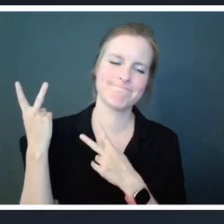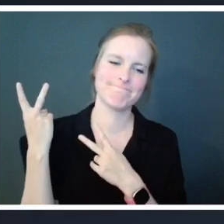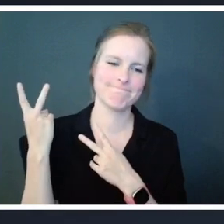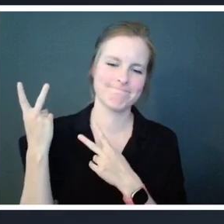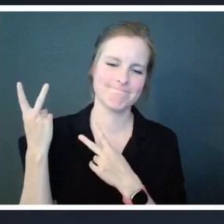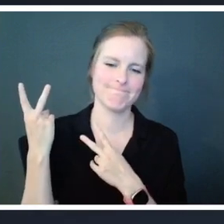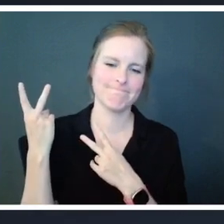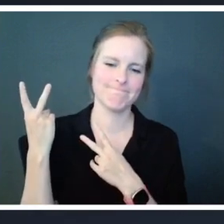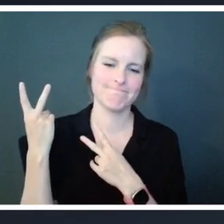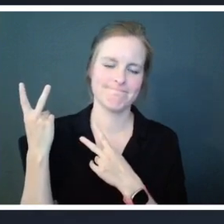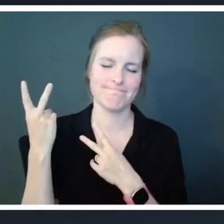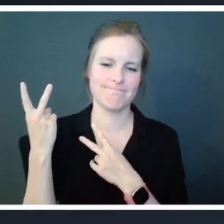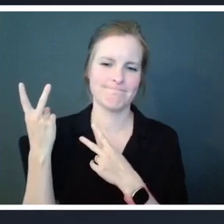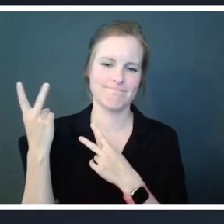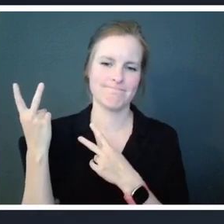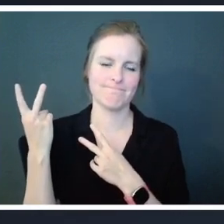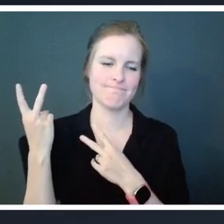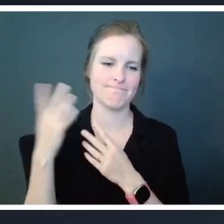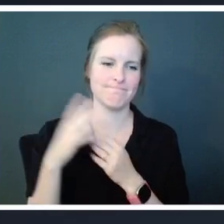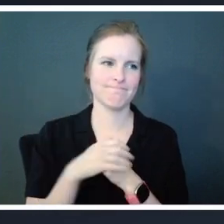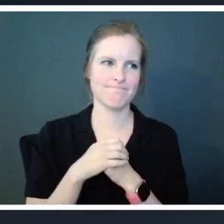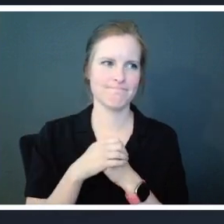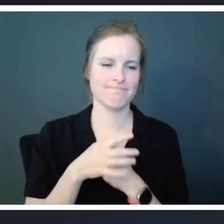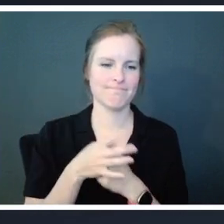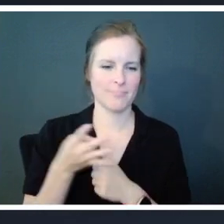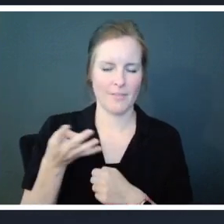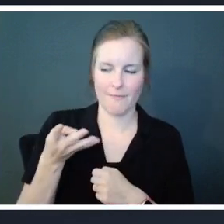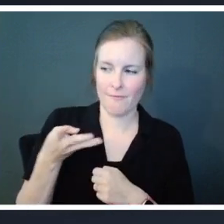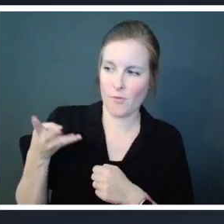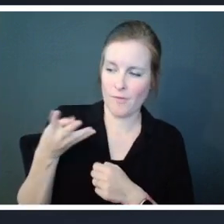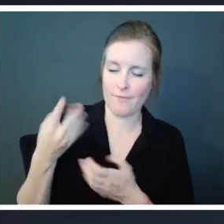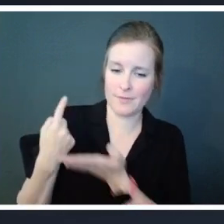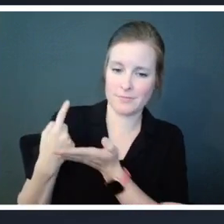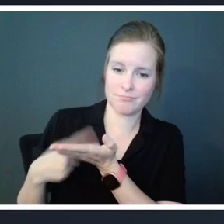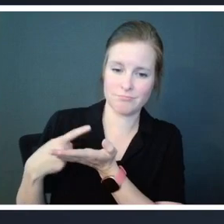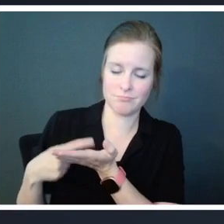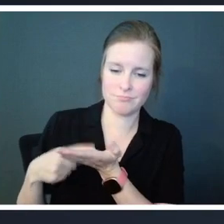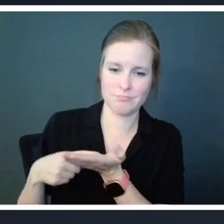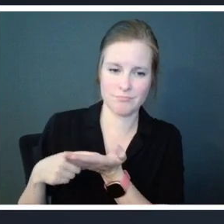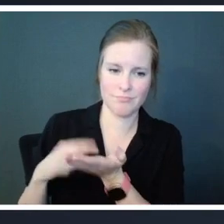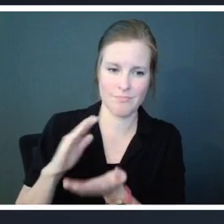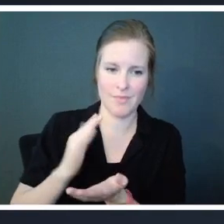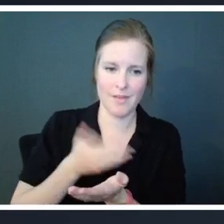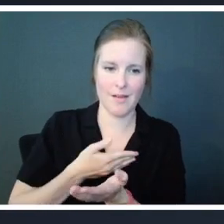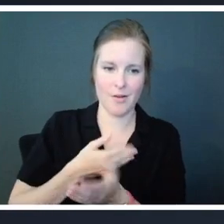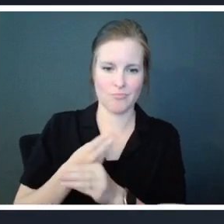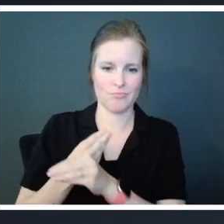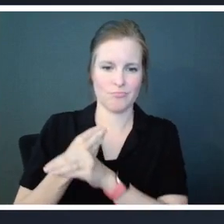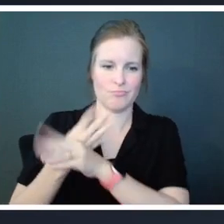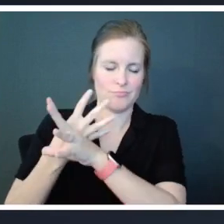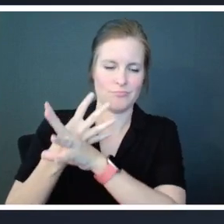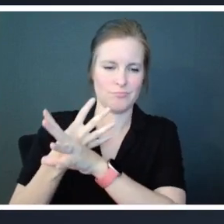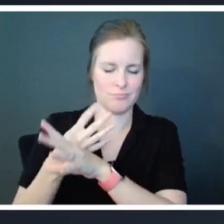things like that is, you know, our session focuses on Youth Climate Action. But really, I think that